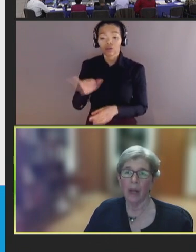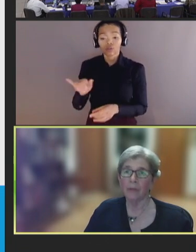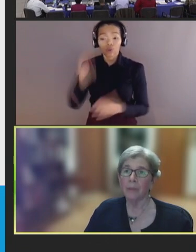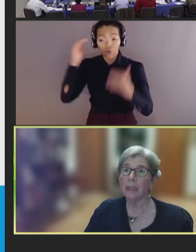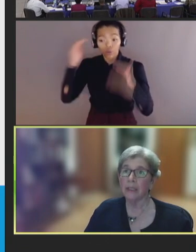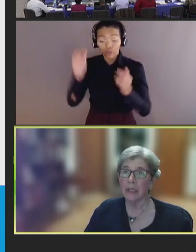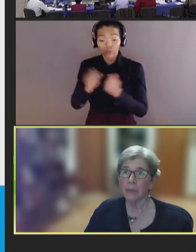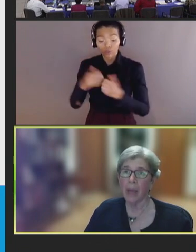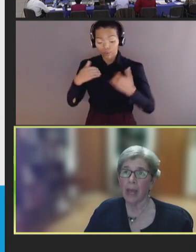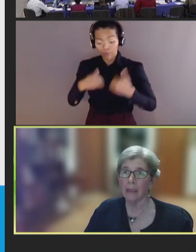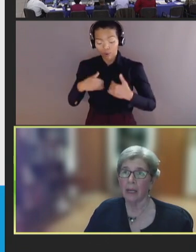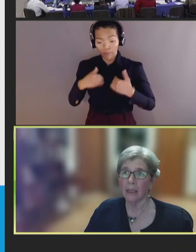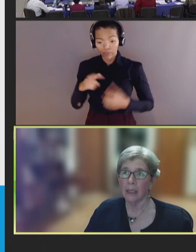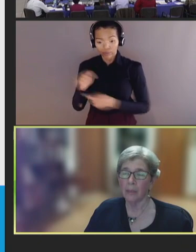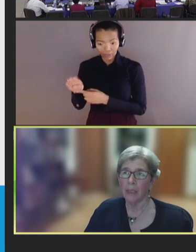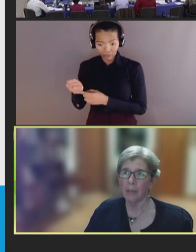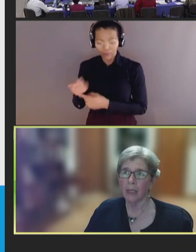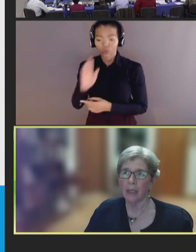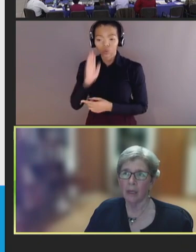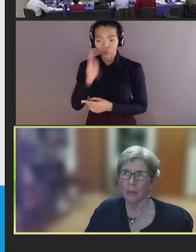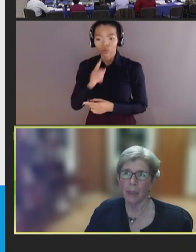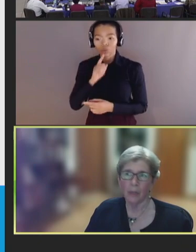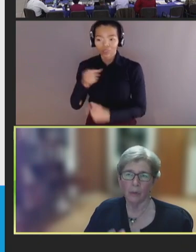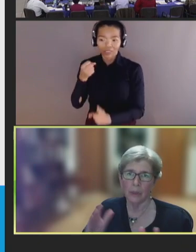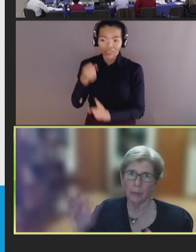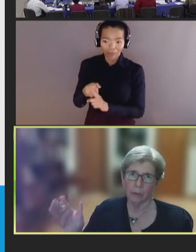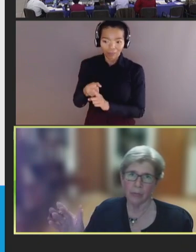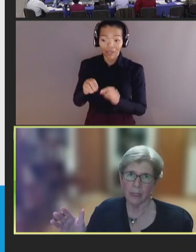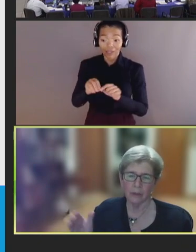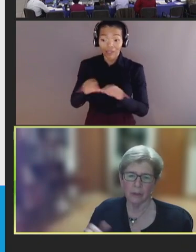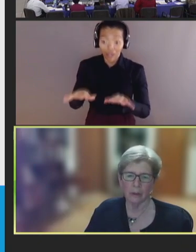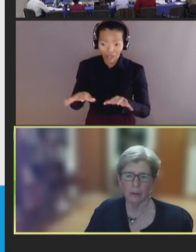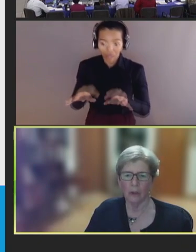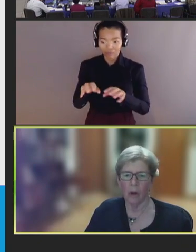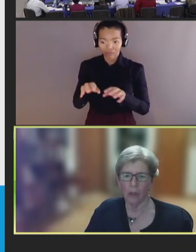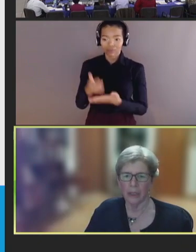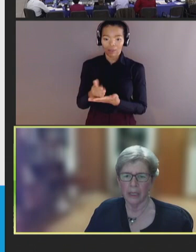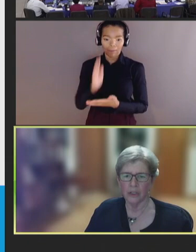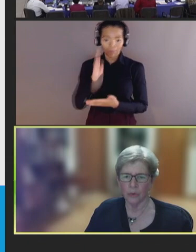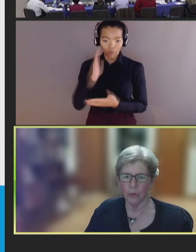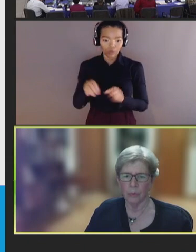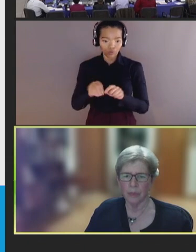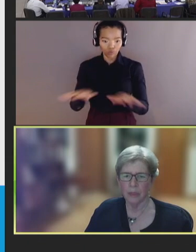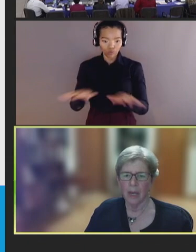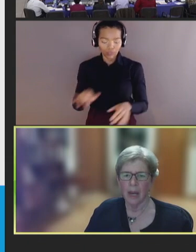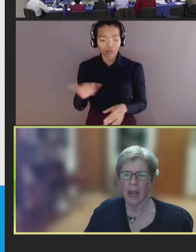have the biggest impact on the epidemic, thereby really protecting all age groups.